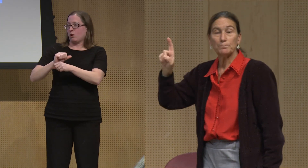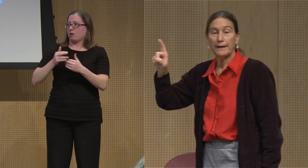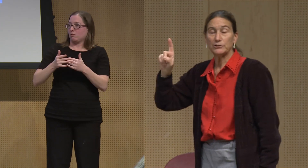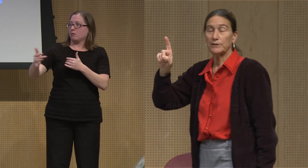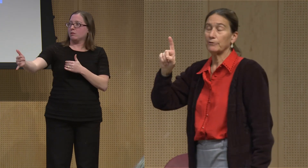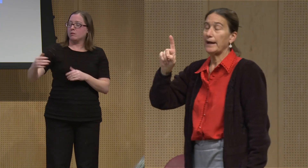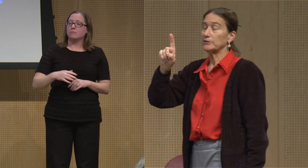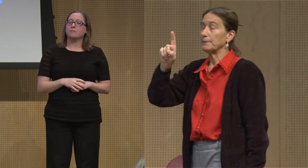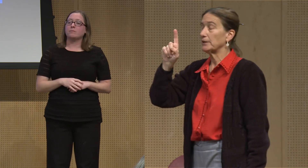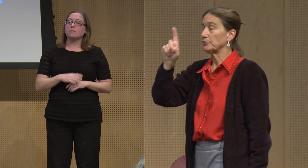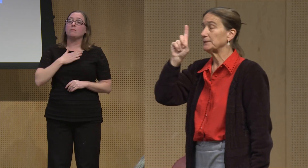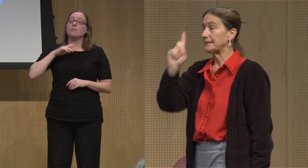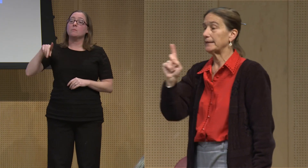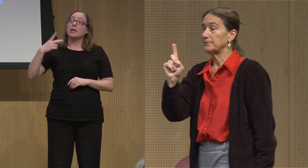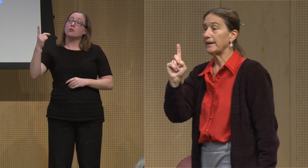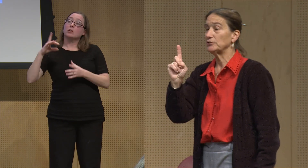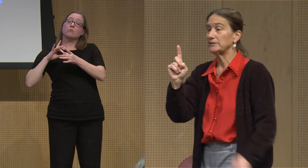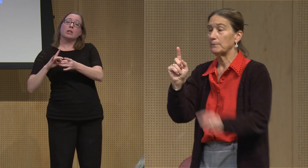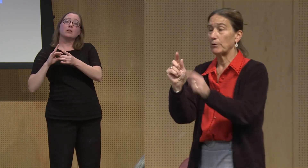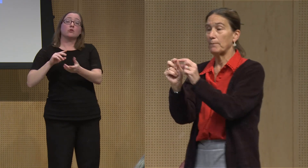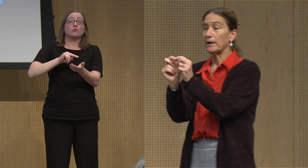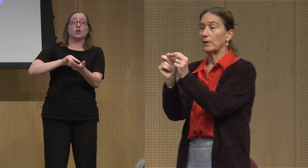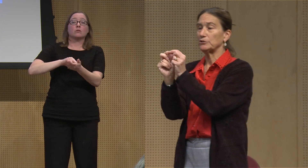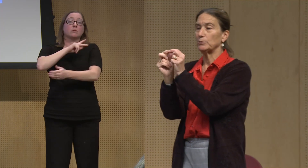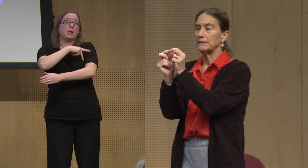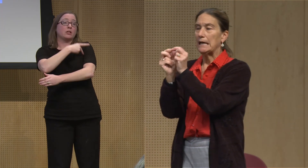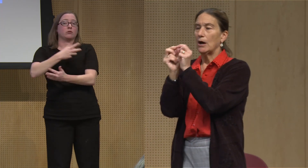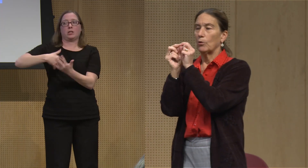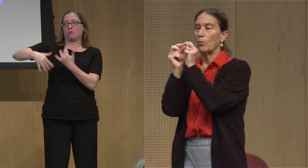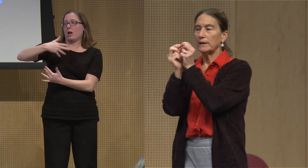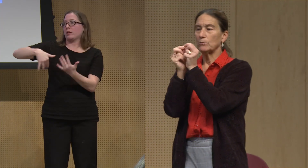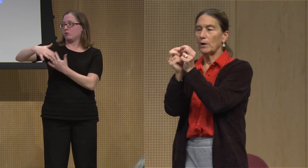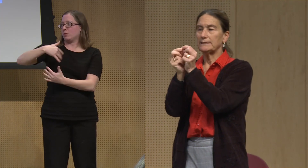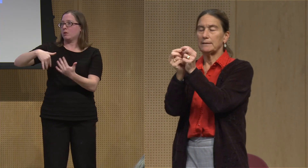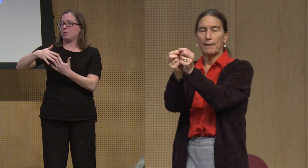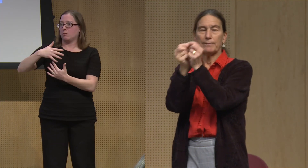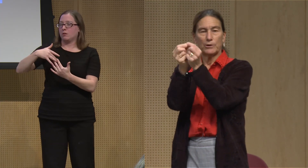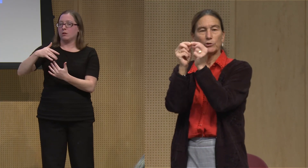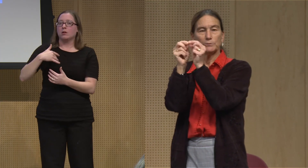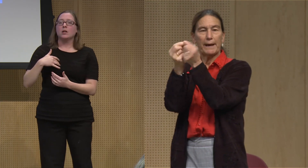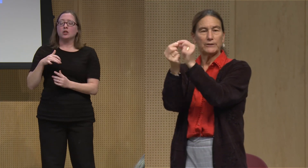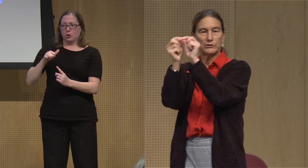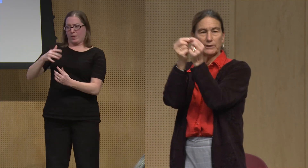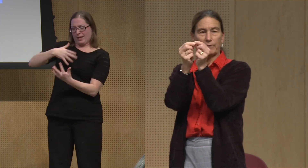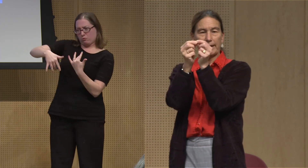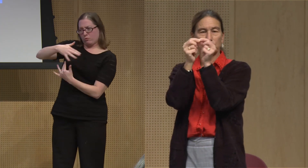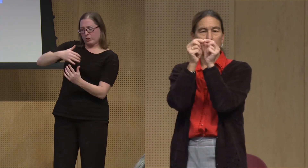INTERACTION BECAUSE FROM A SATISFACTION STANDPOINT MY QUESTION WAS WHAT WAS IT ABOUT THE NURSE-PATIENT INTERACTION THAT MADE